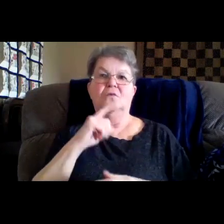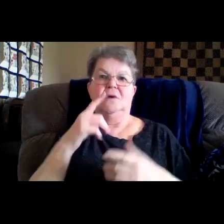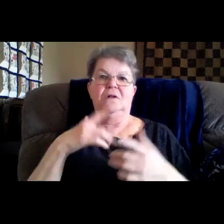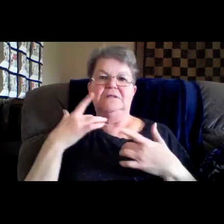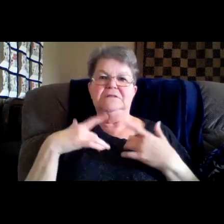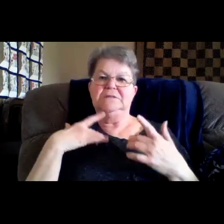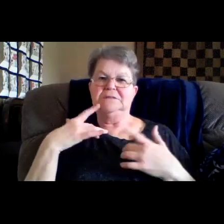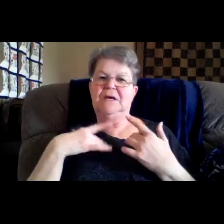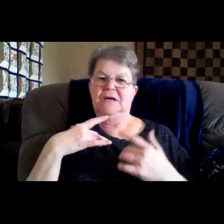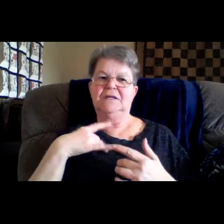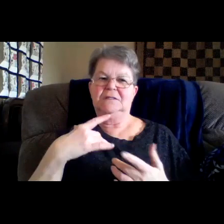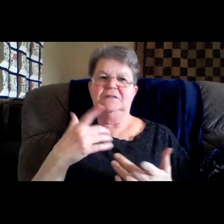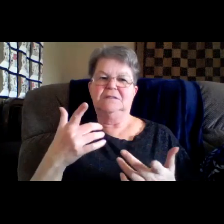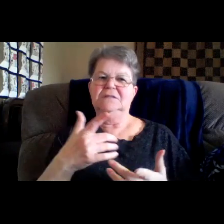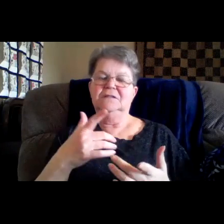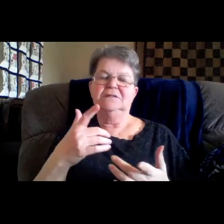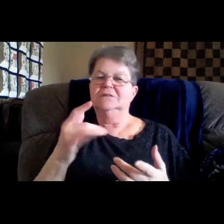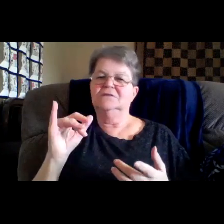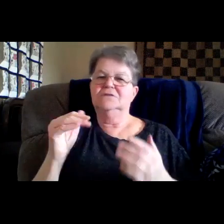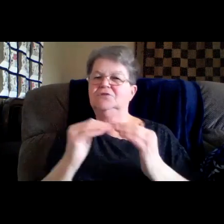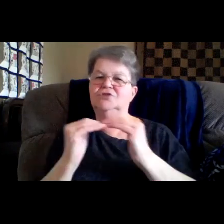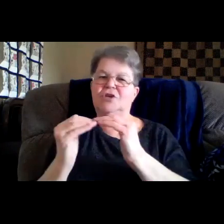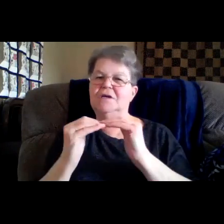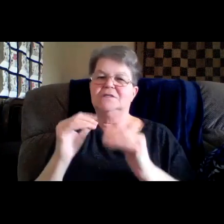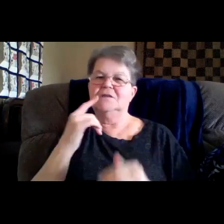We say justice for Susie because justice for Jenny